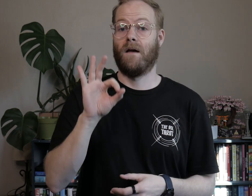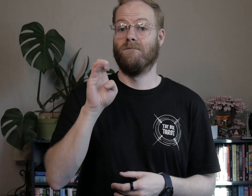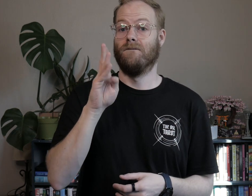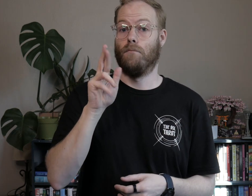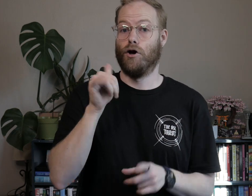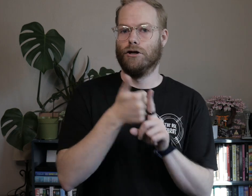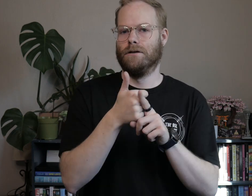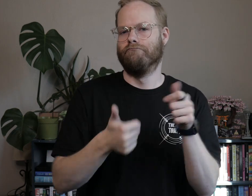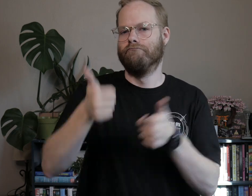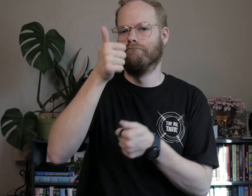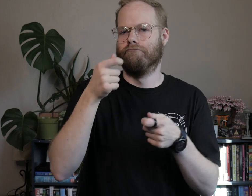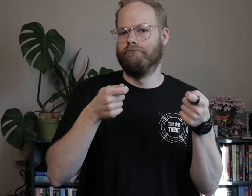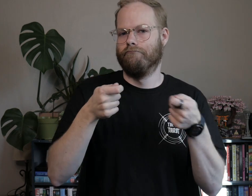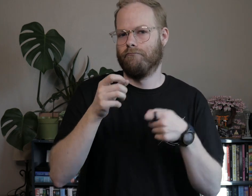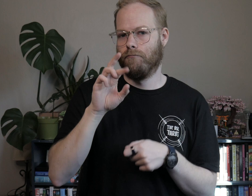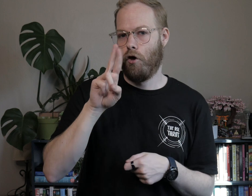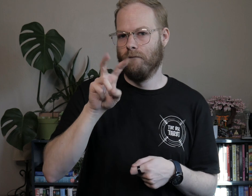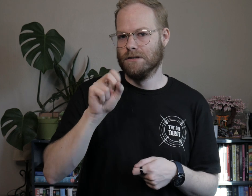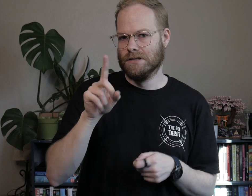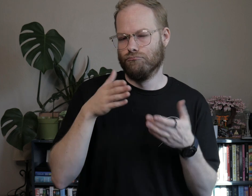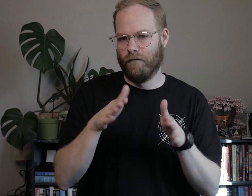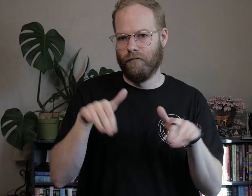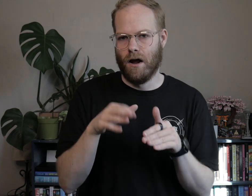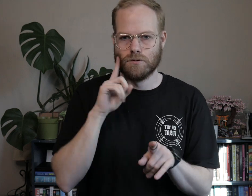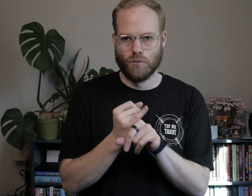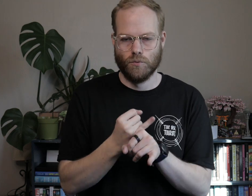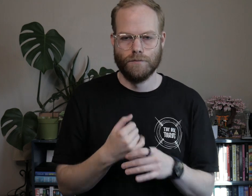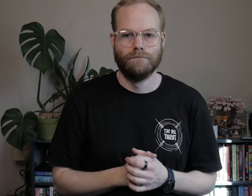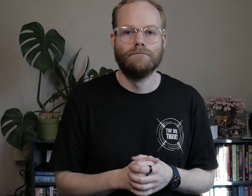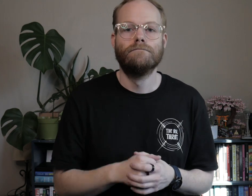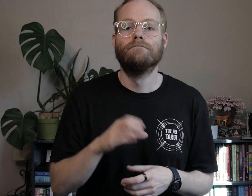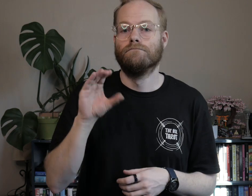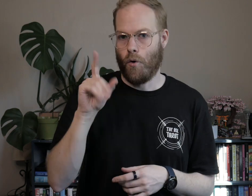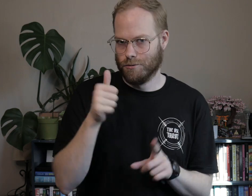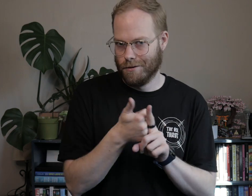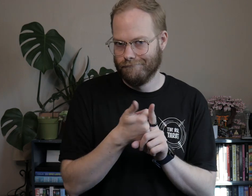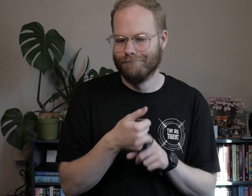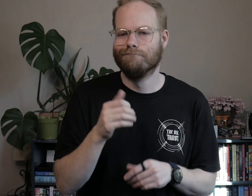February is the headmistress in charge of River Valley School for the Deaf, and she’s a CODA.